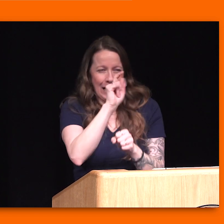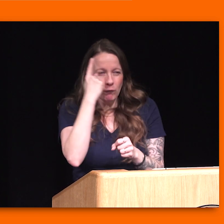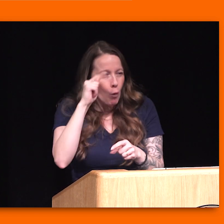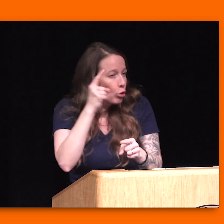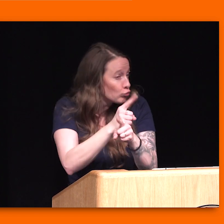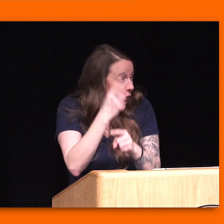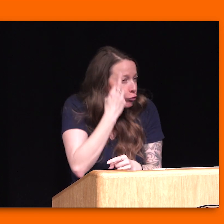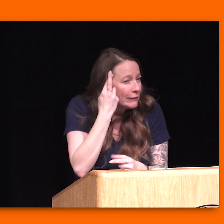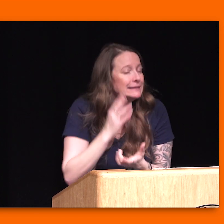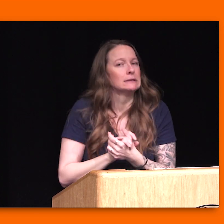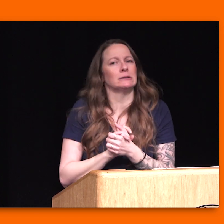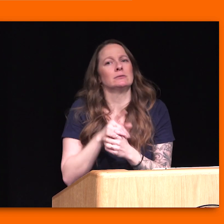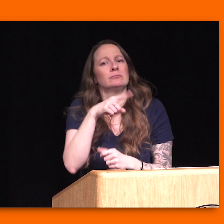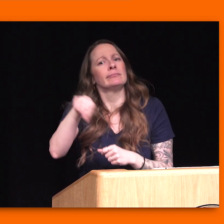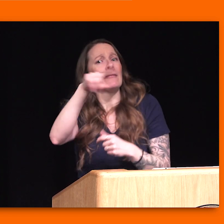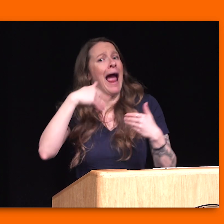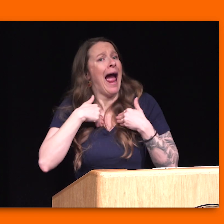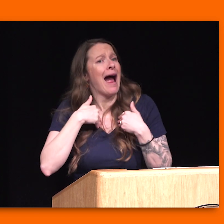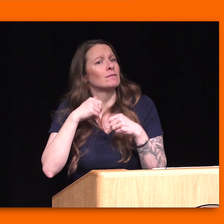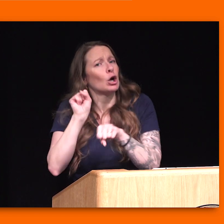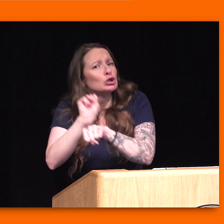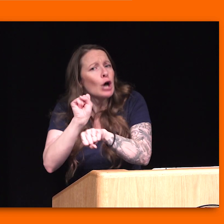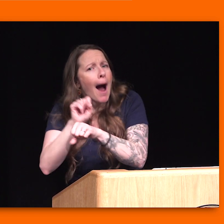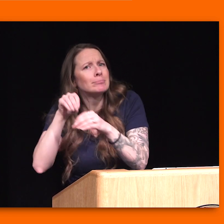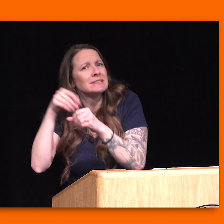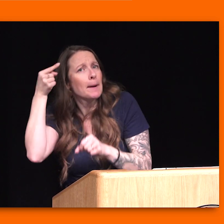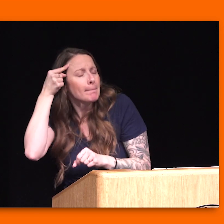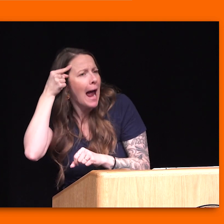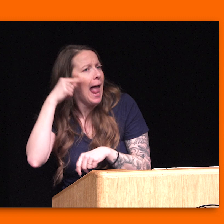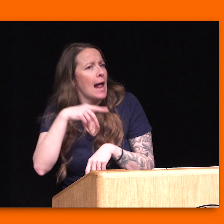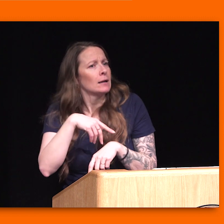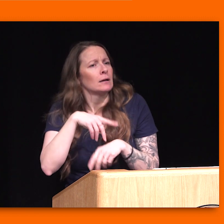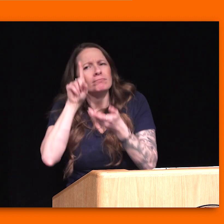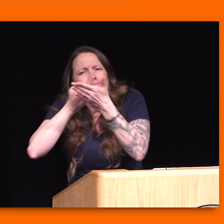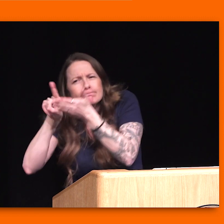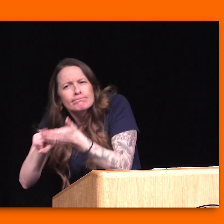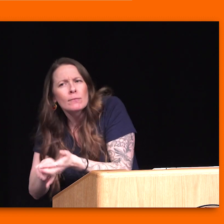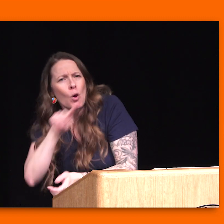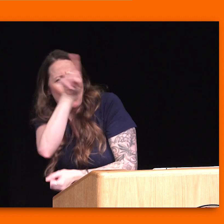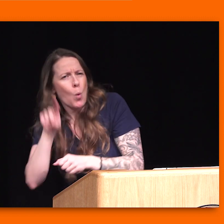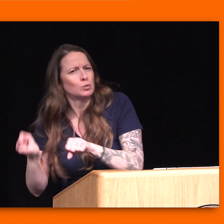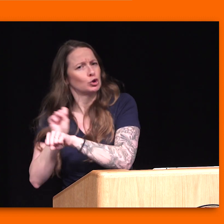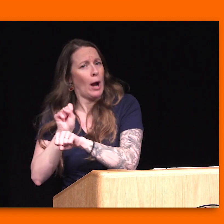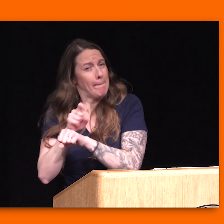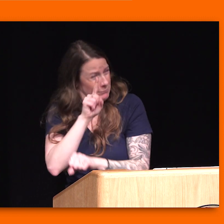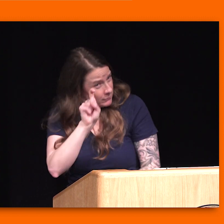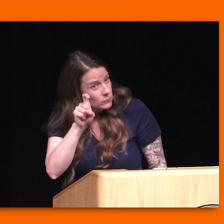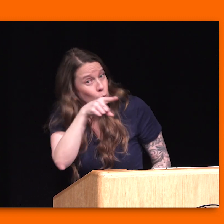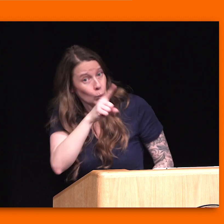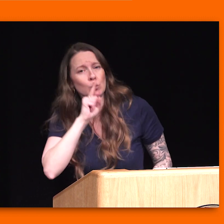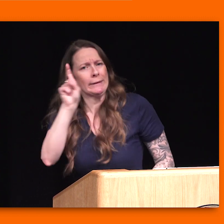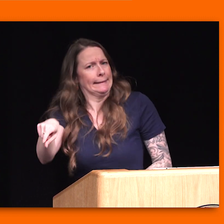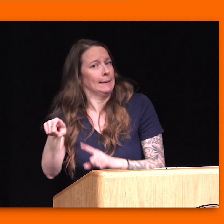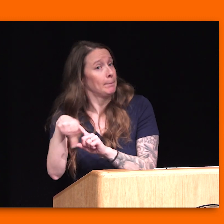I want to make sure that you get into it for the right reasons. If you have a specific job in mind, research those jobs.